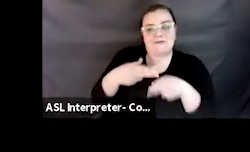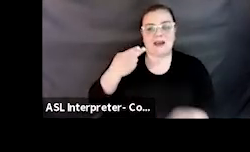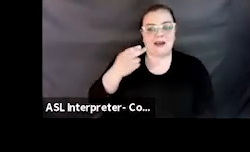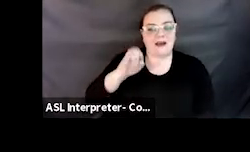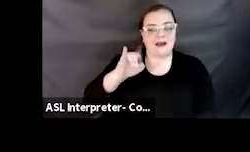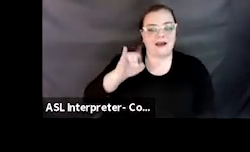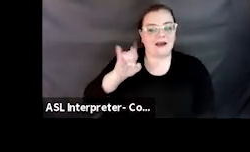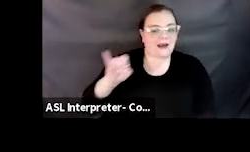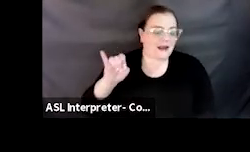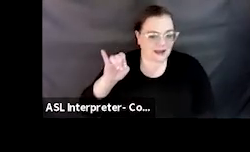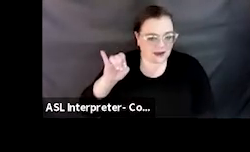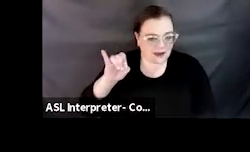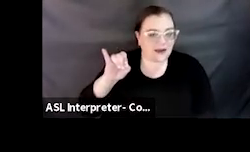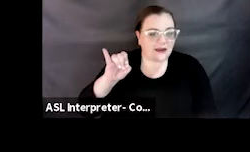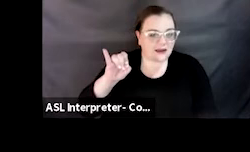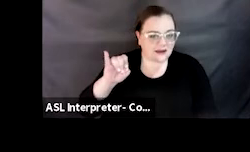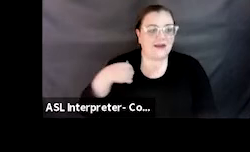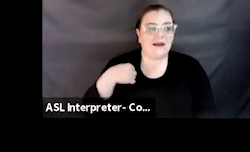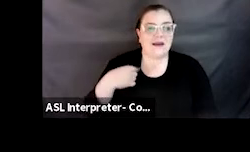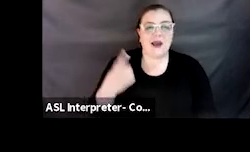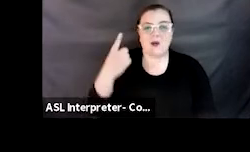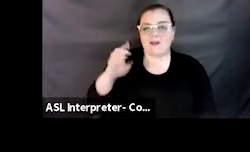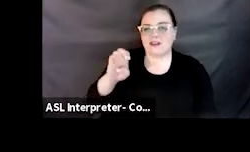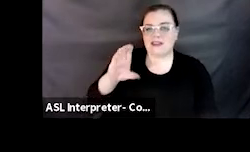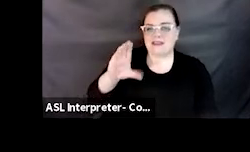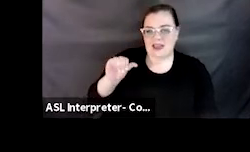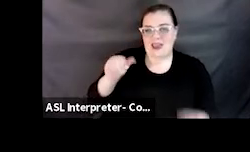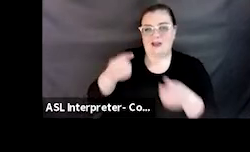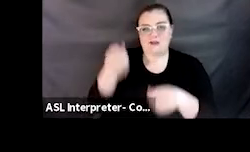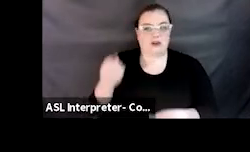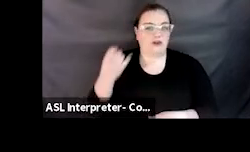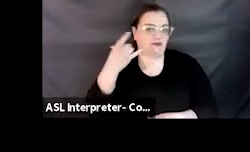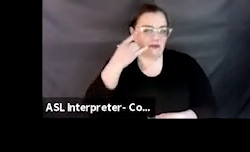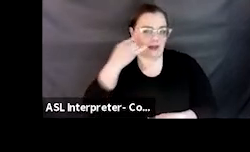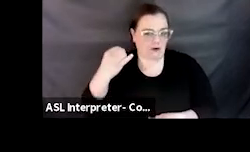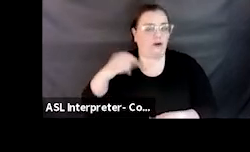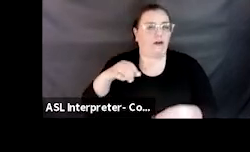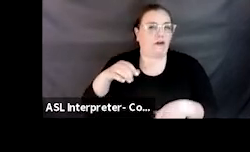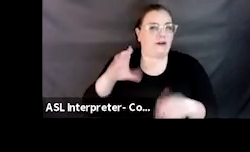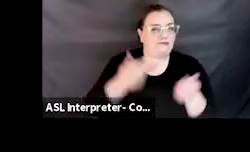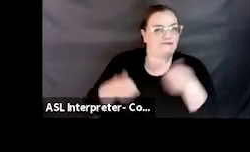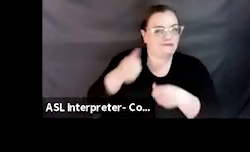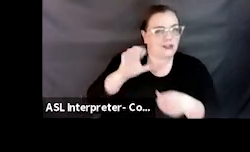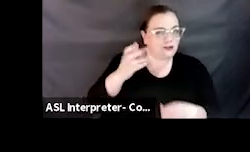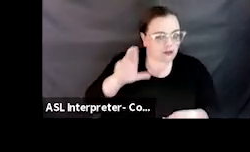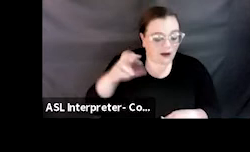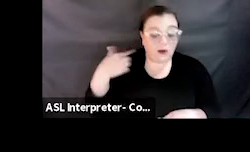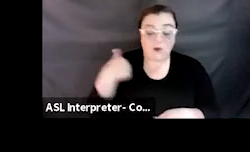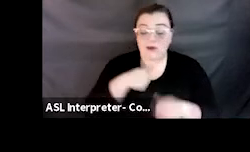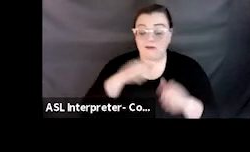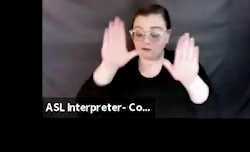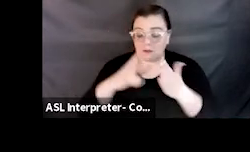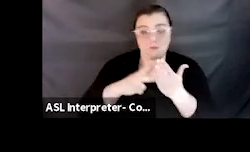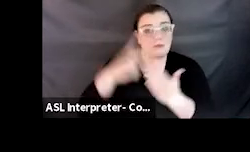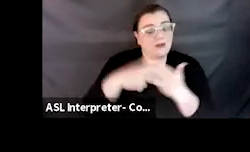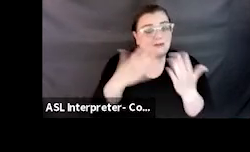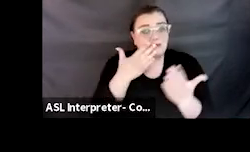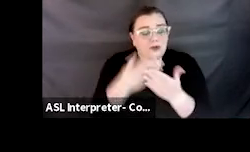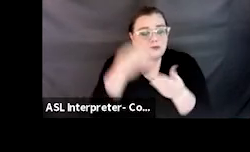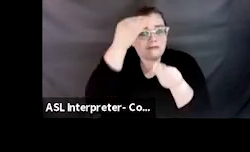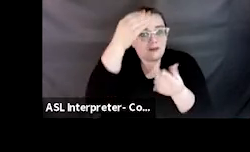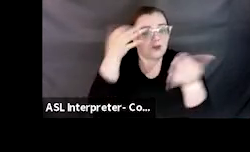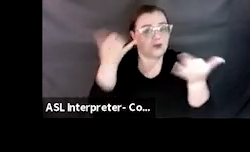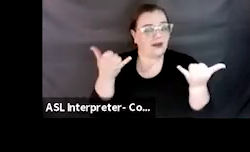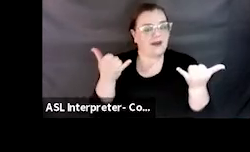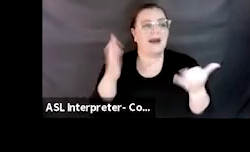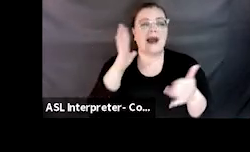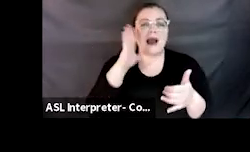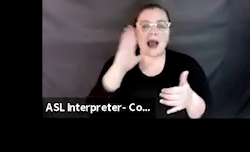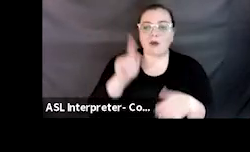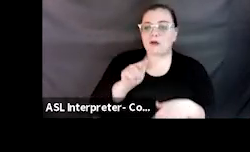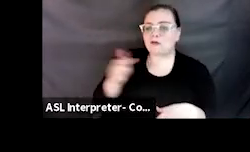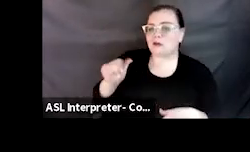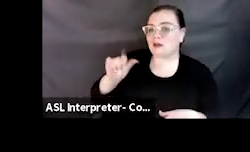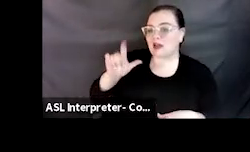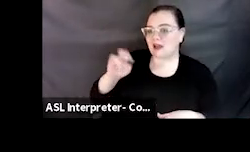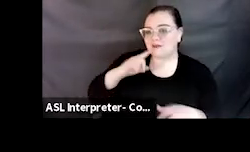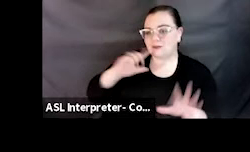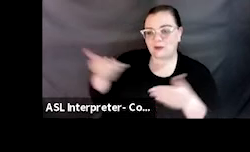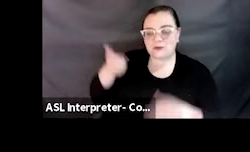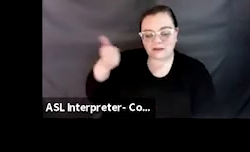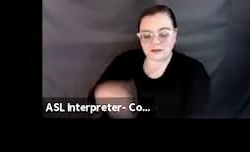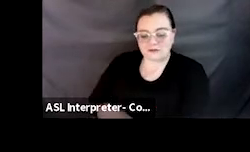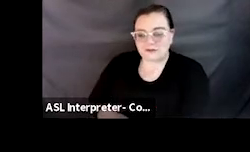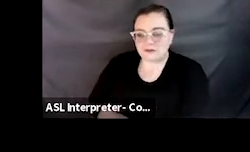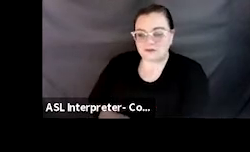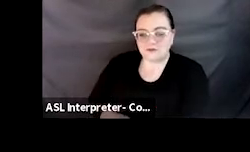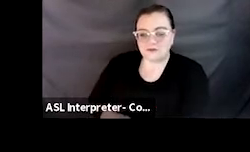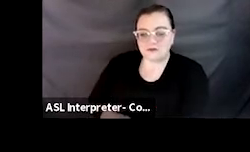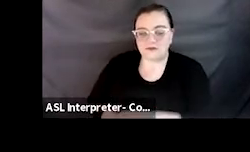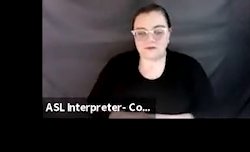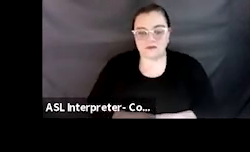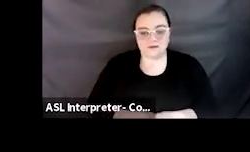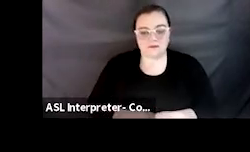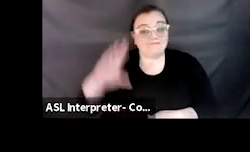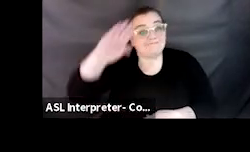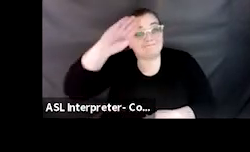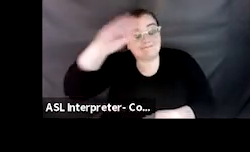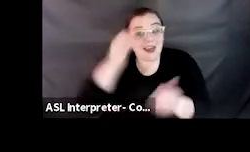Heidi Rosofsky: Well hi everybody welcome i'm Heidi result ski one of the ETA seven California years and we have a great program with lots of great content for you and I will kick you over to Alan to say hello.